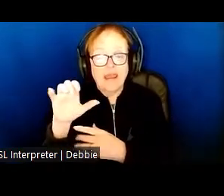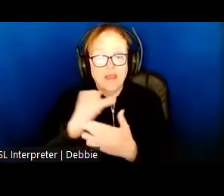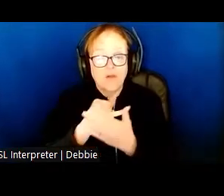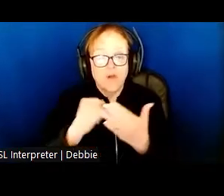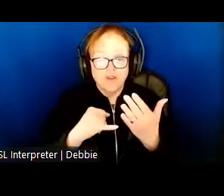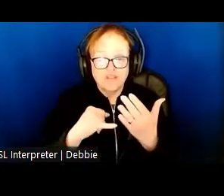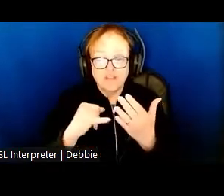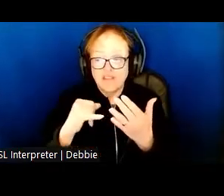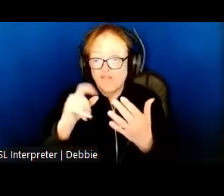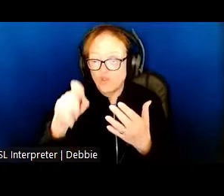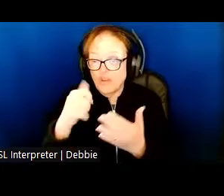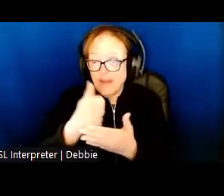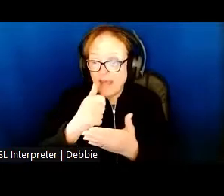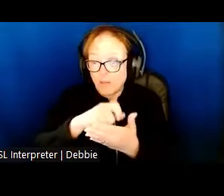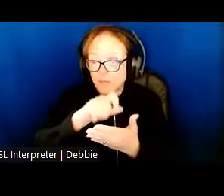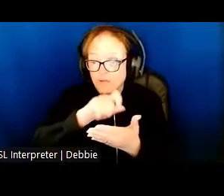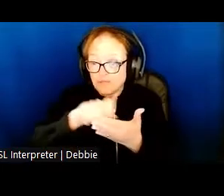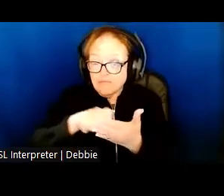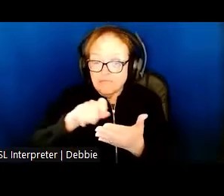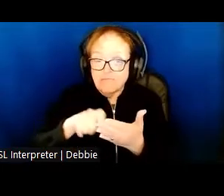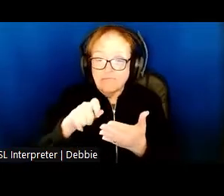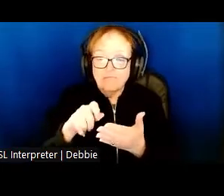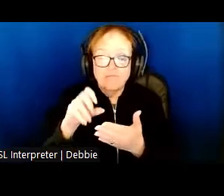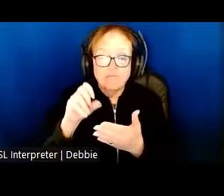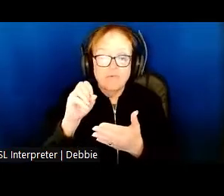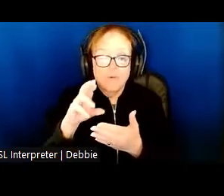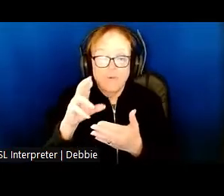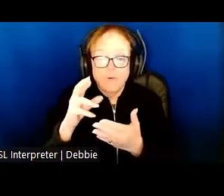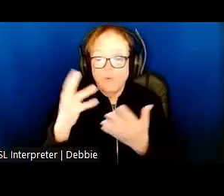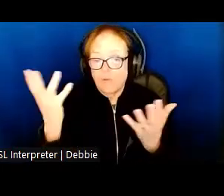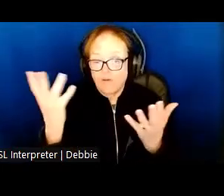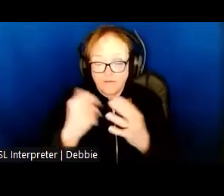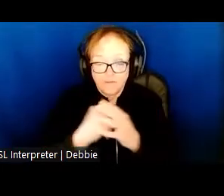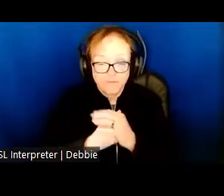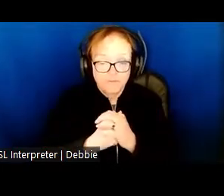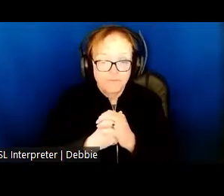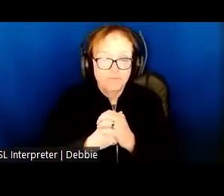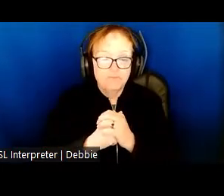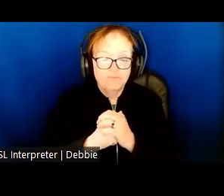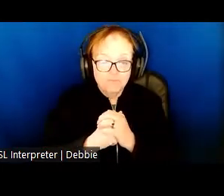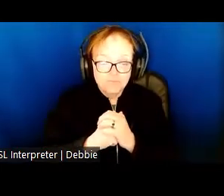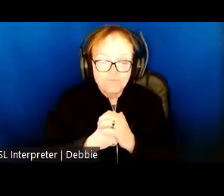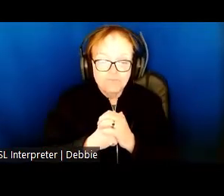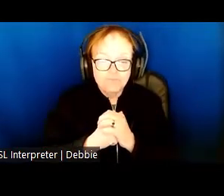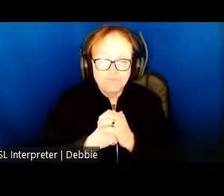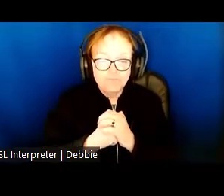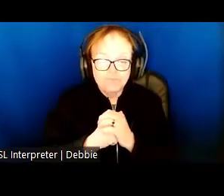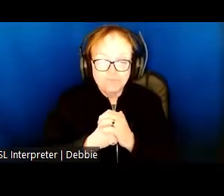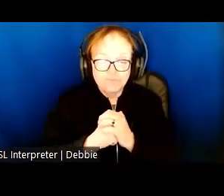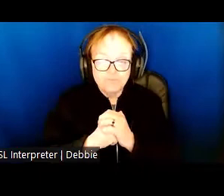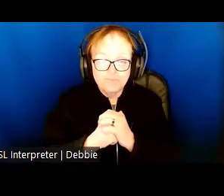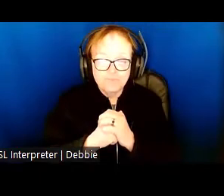this deadline as a result of the COVID-19 pandemic.